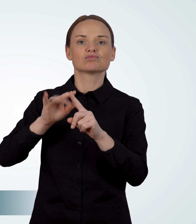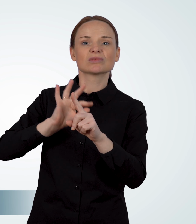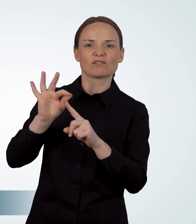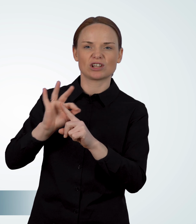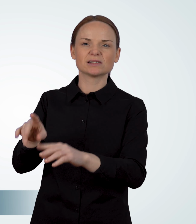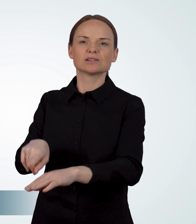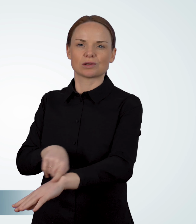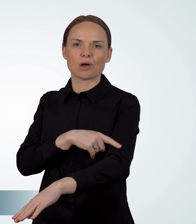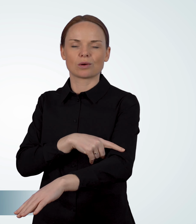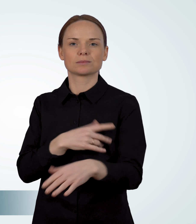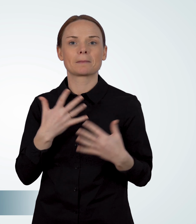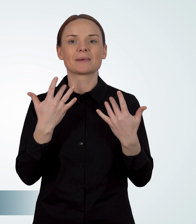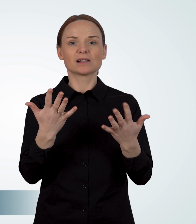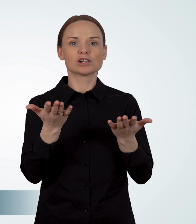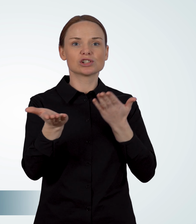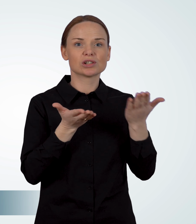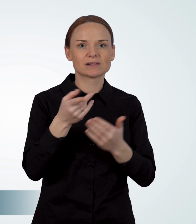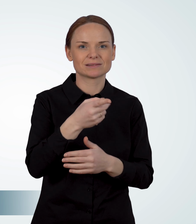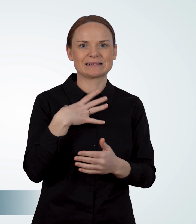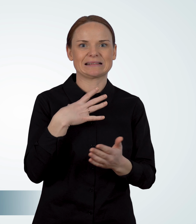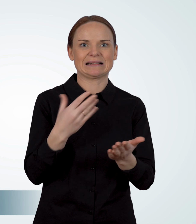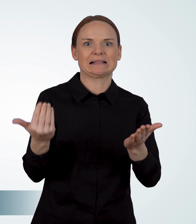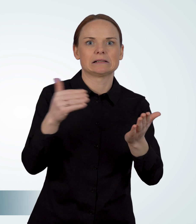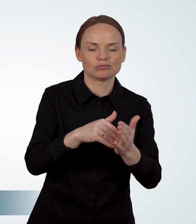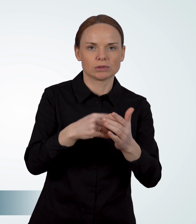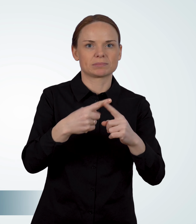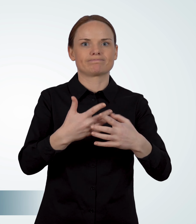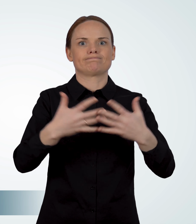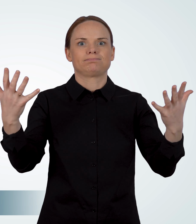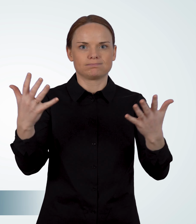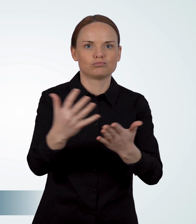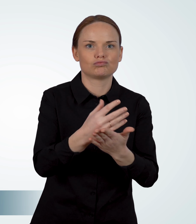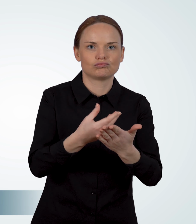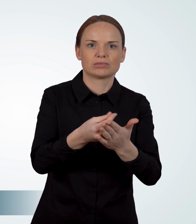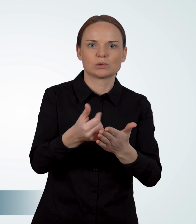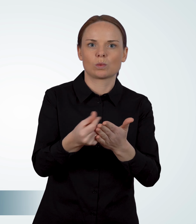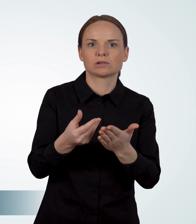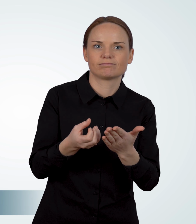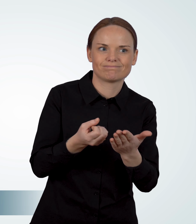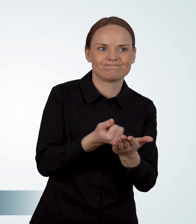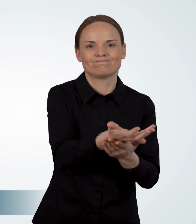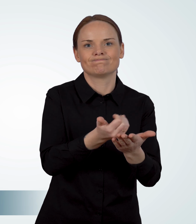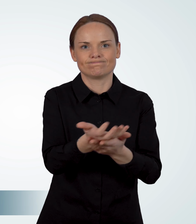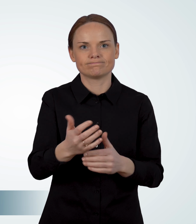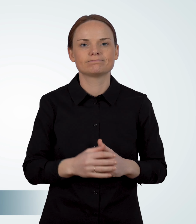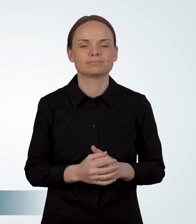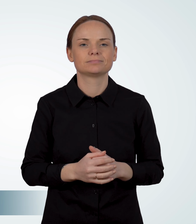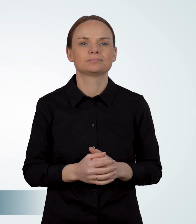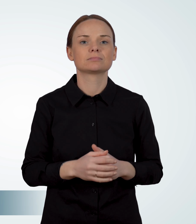Recovery is often slow with services needing major extra resources.